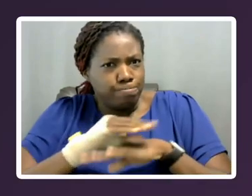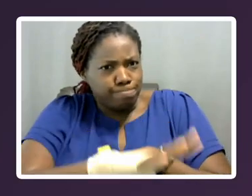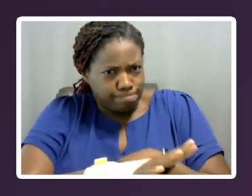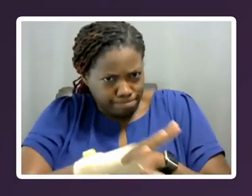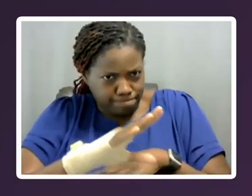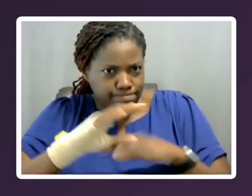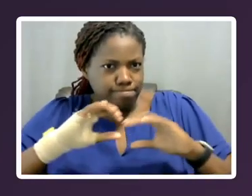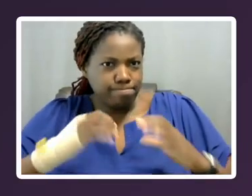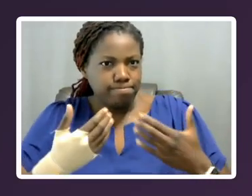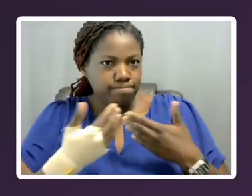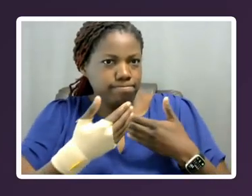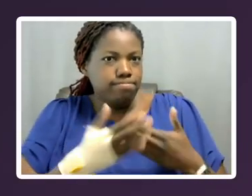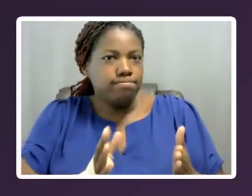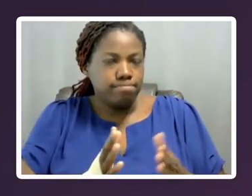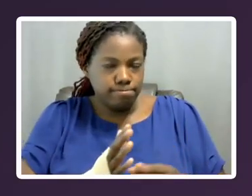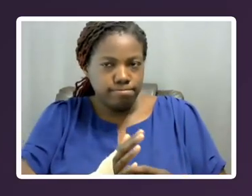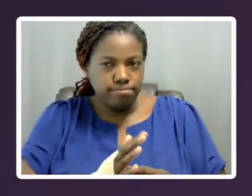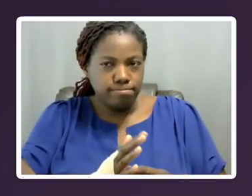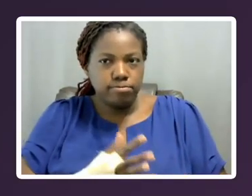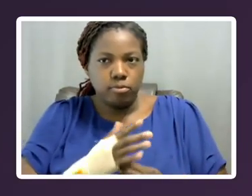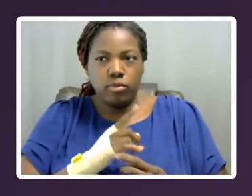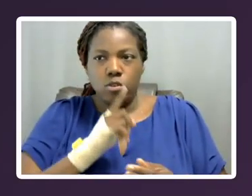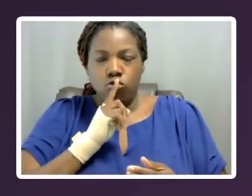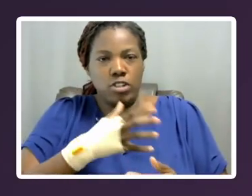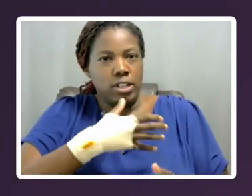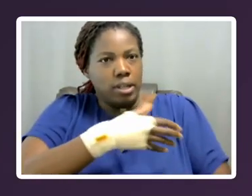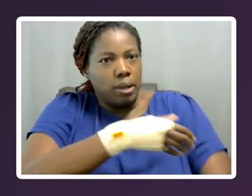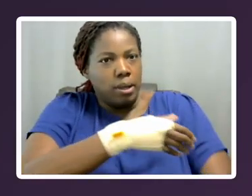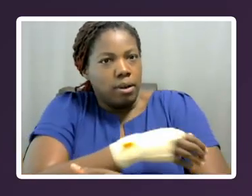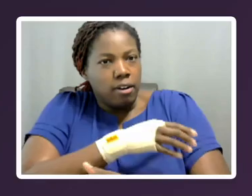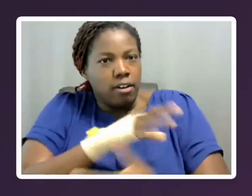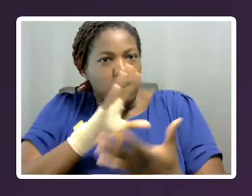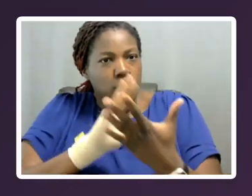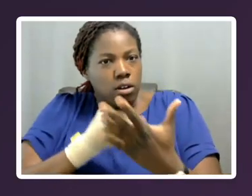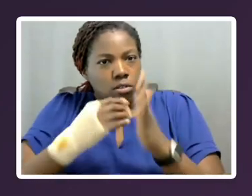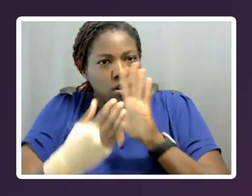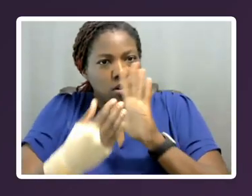which is really powerful being able to learn from each other's experiences and